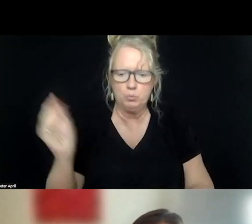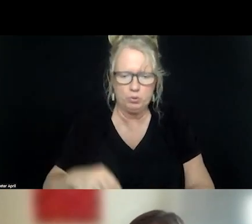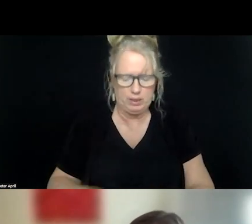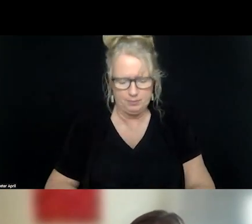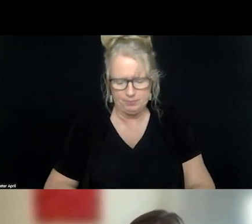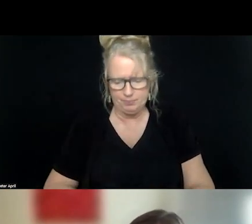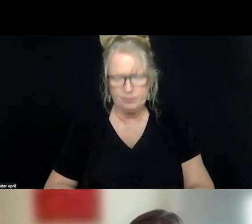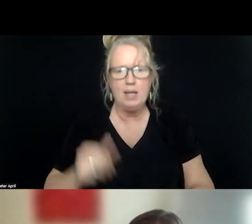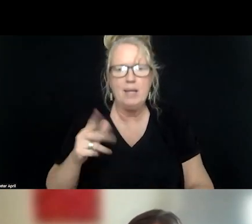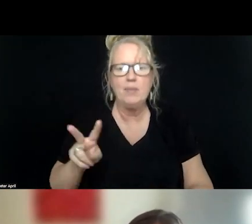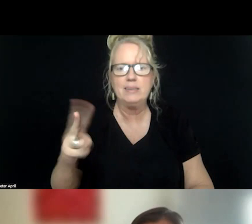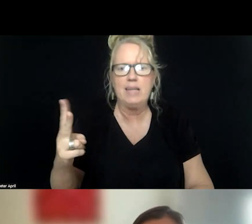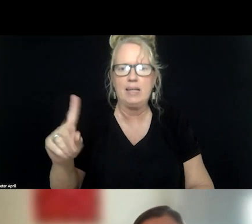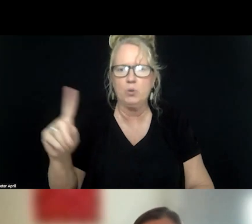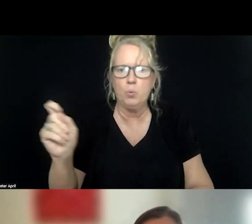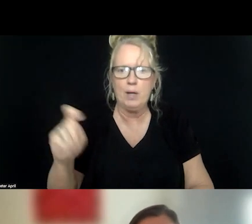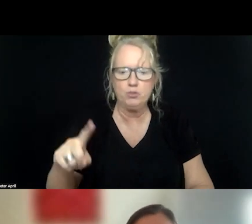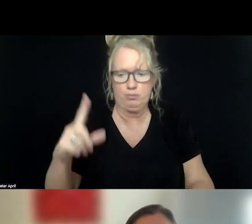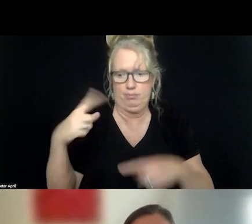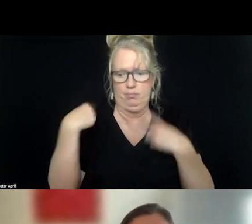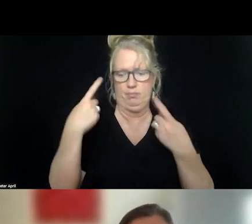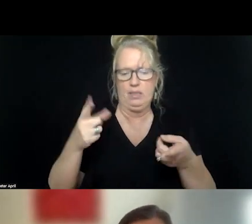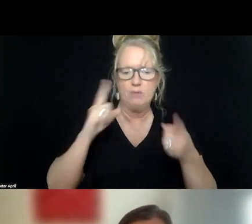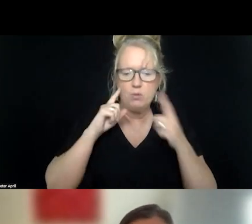THE SECOND QUESTION IS SINCE YOU HAVE HEARD OF CRISIS CHAT LINES,